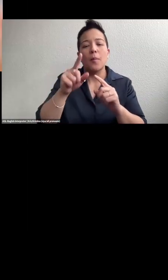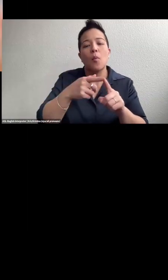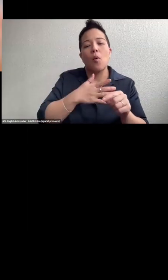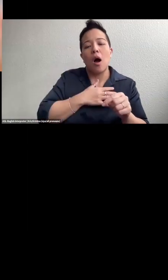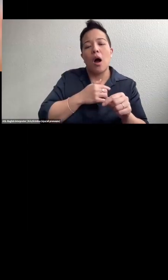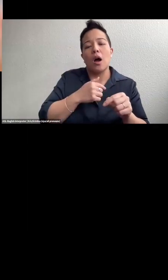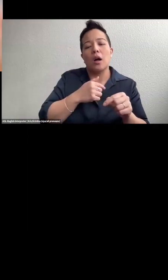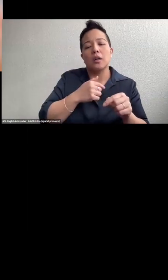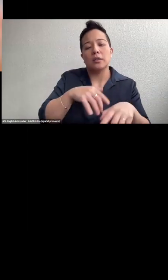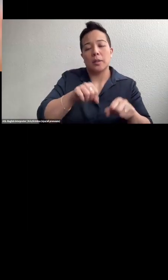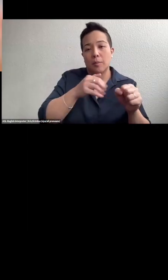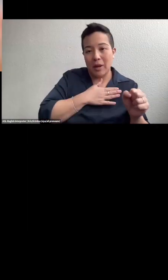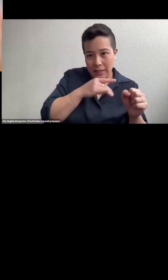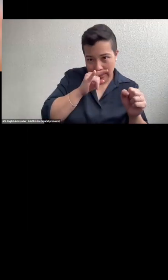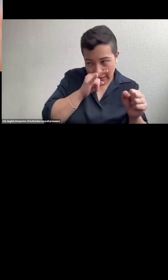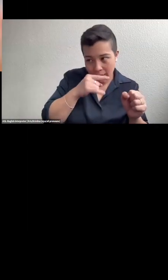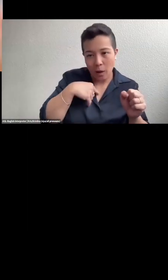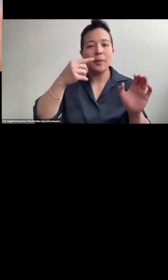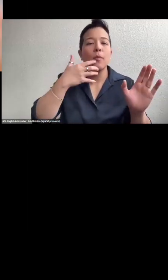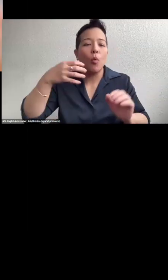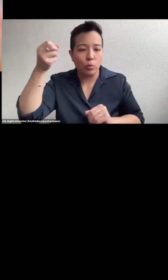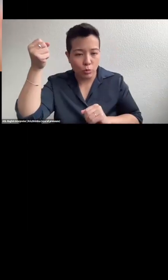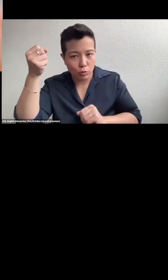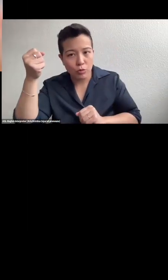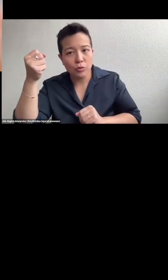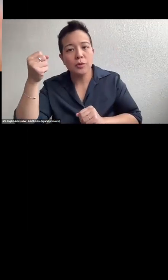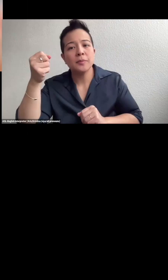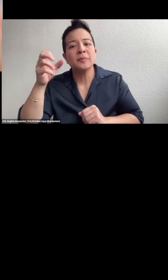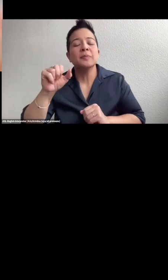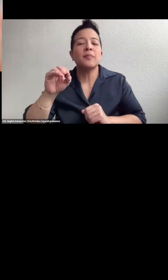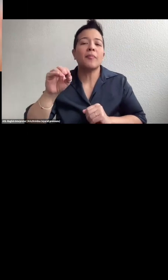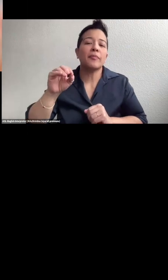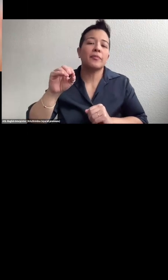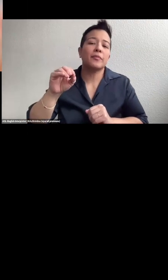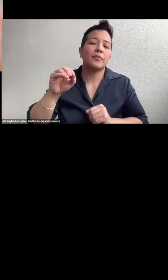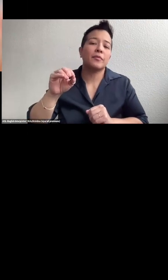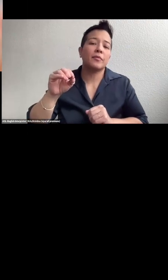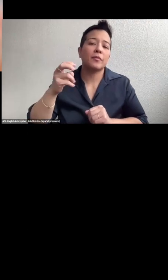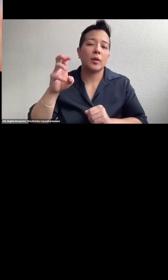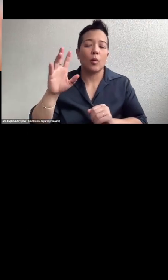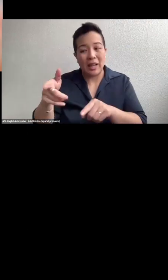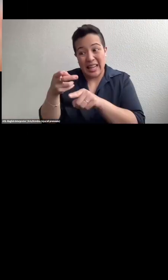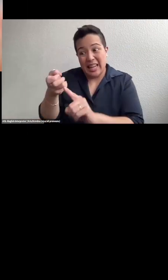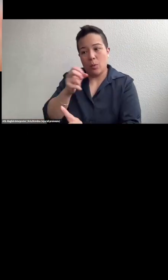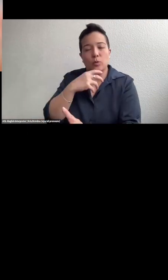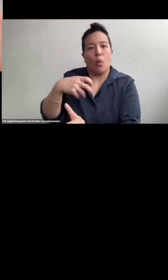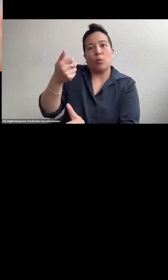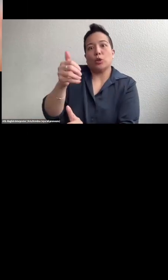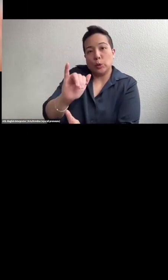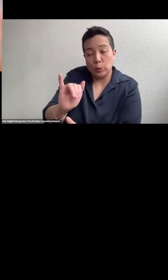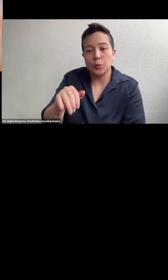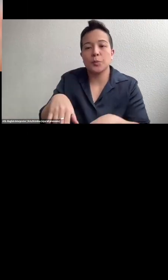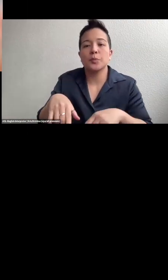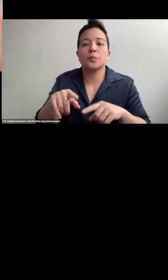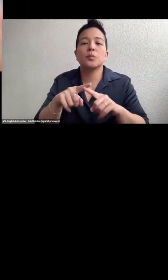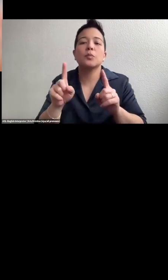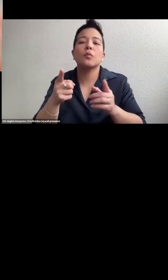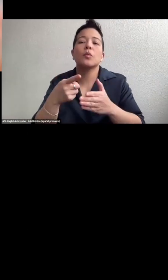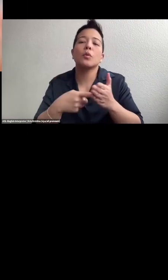I was a little older. Um, and he was older too, but what I,